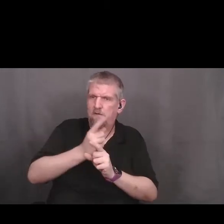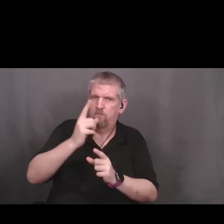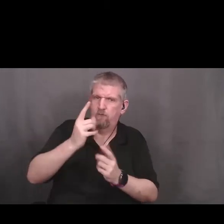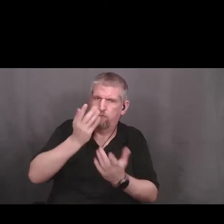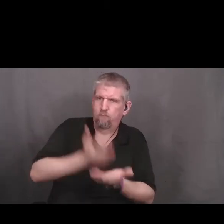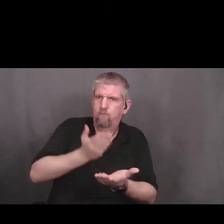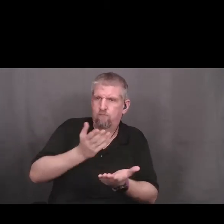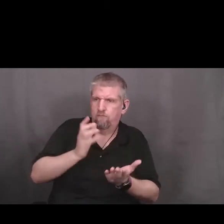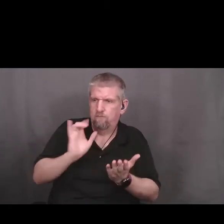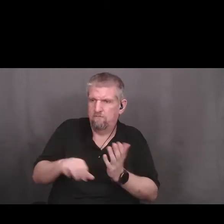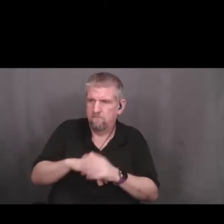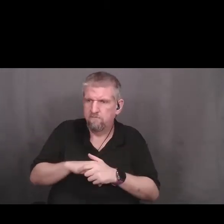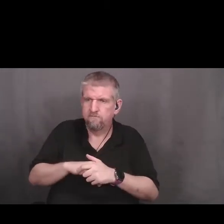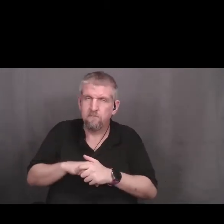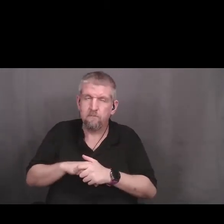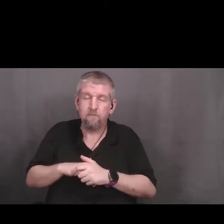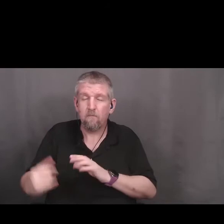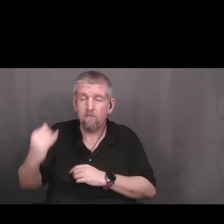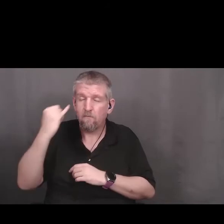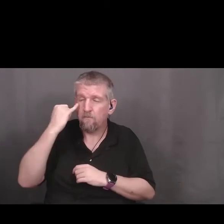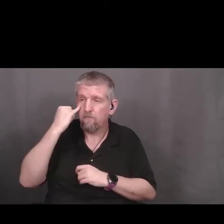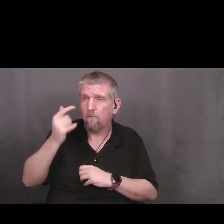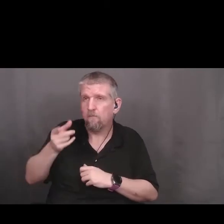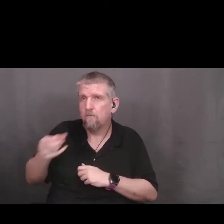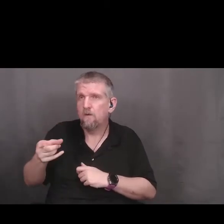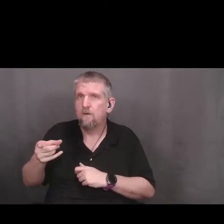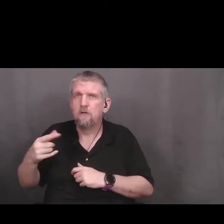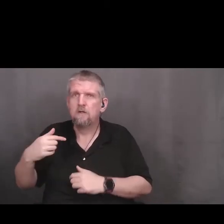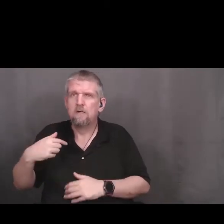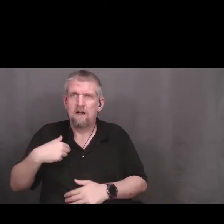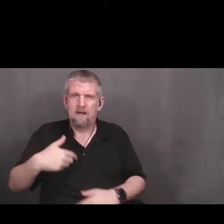So if say, you have a digestive disability,